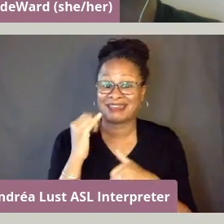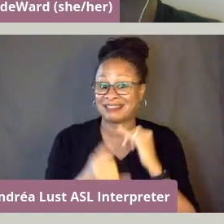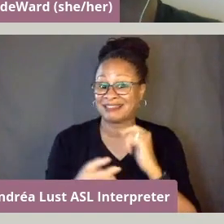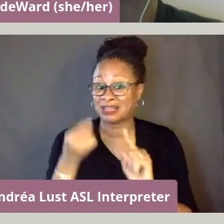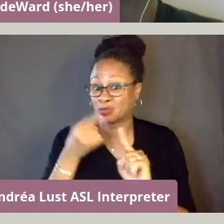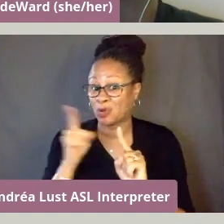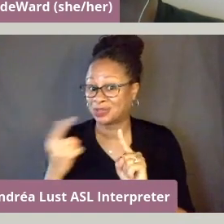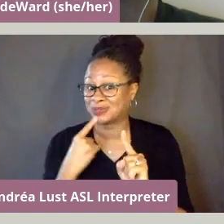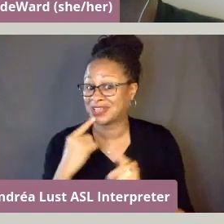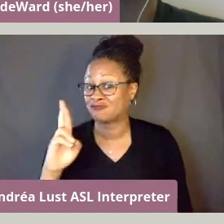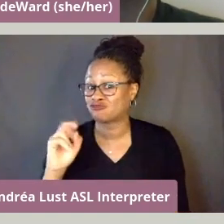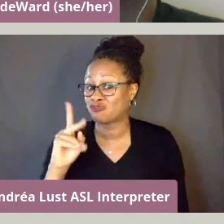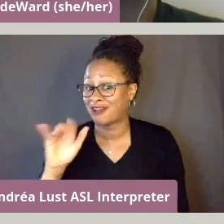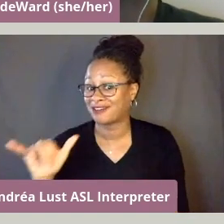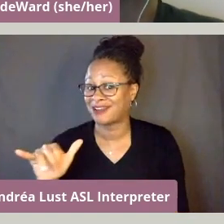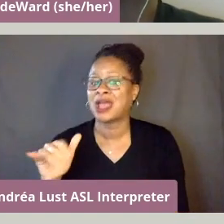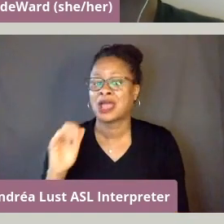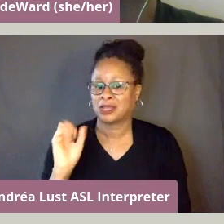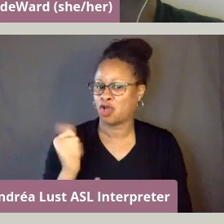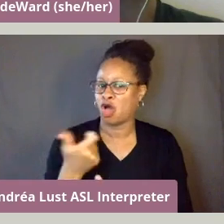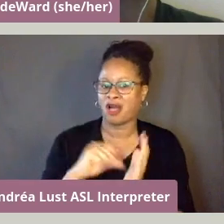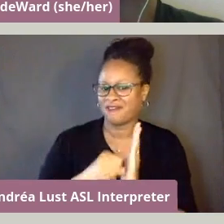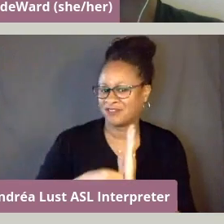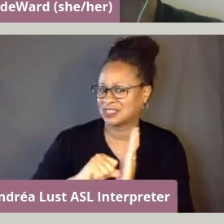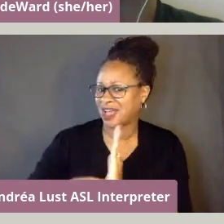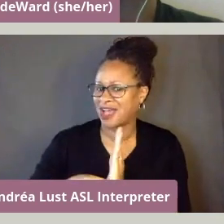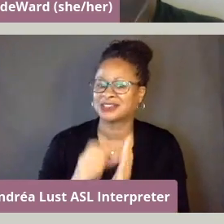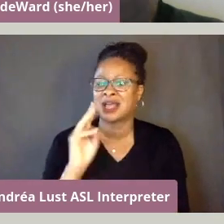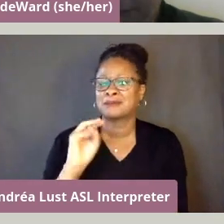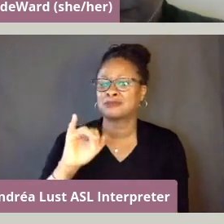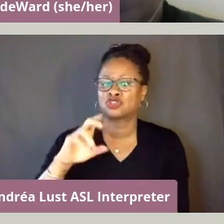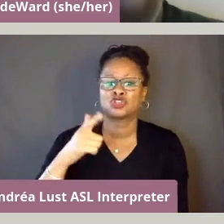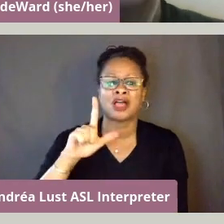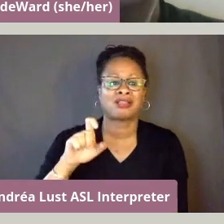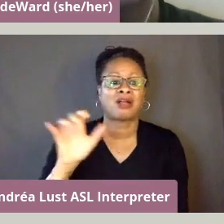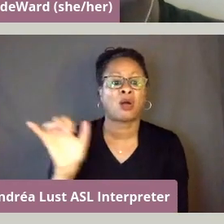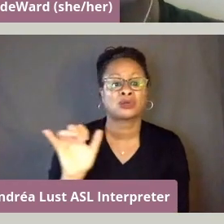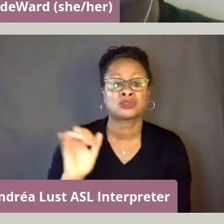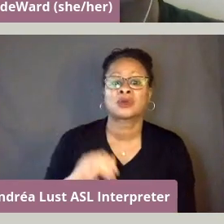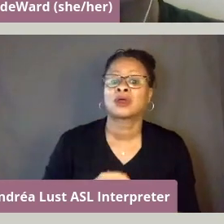which everybody here has emphasized, Michele as well, which is really, you know,